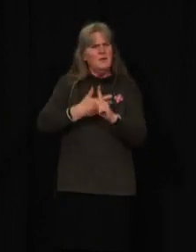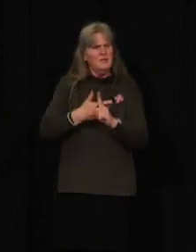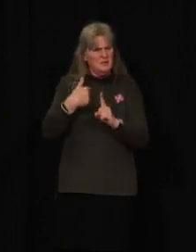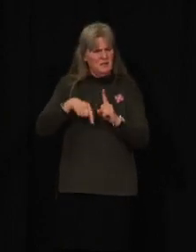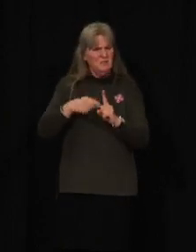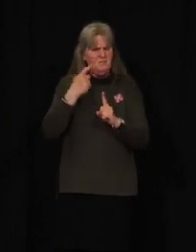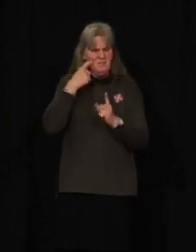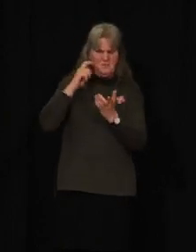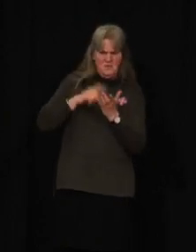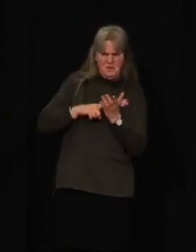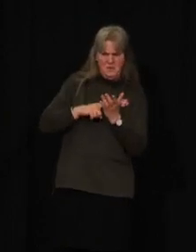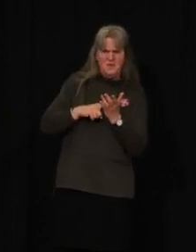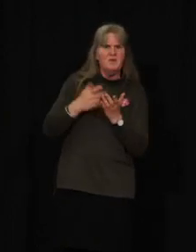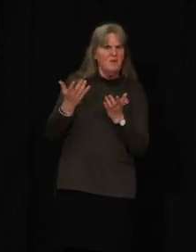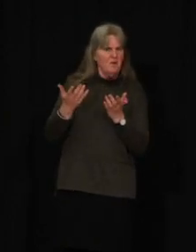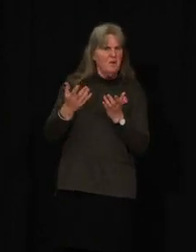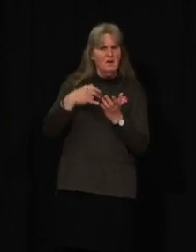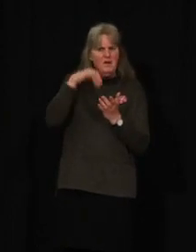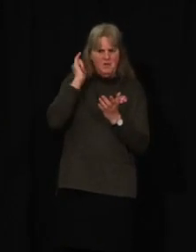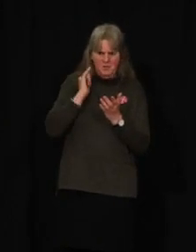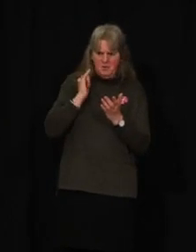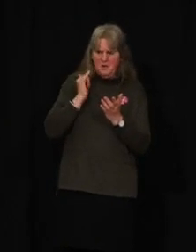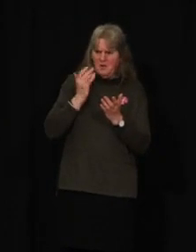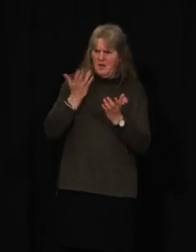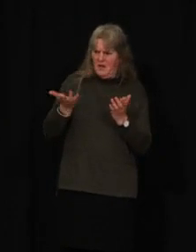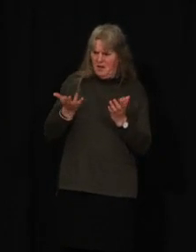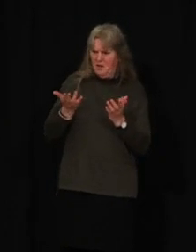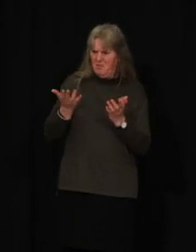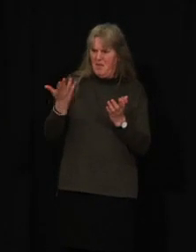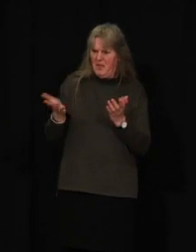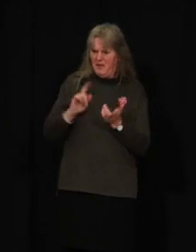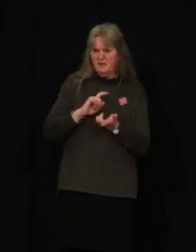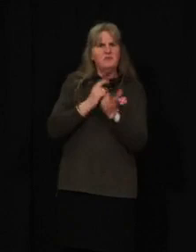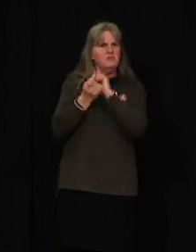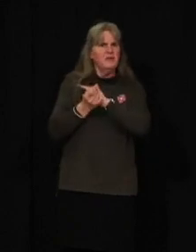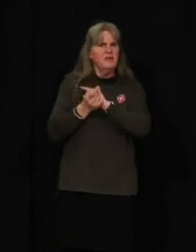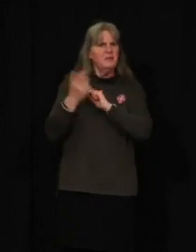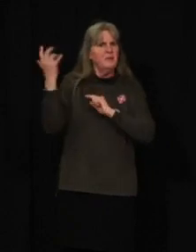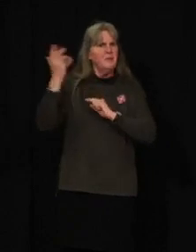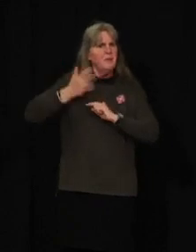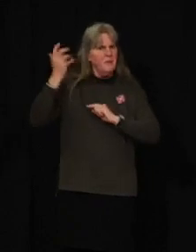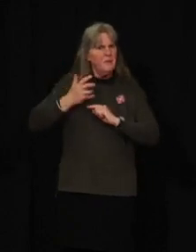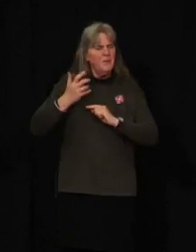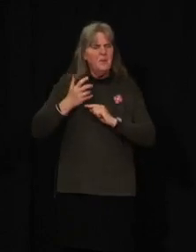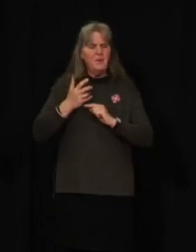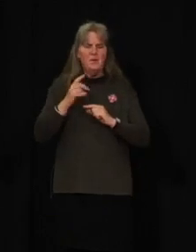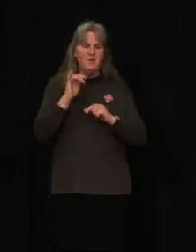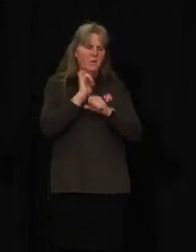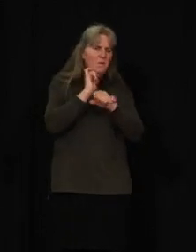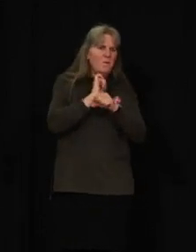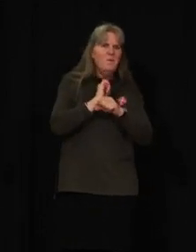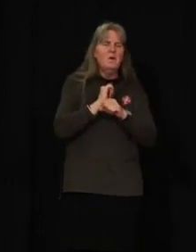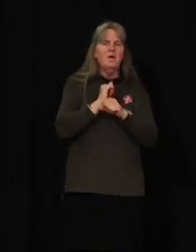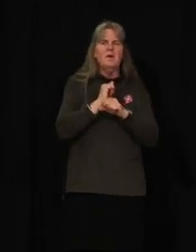have seen how quickly things cannot have change in our day-to-day lives. How we work, remotely and